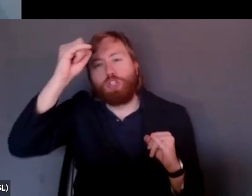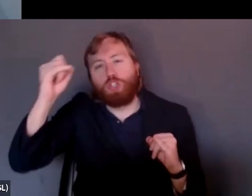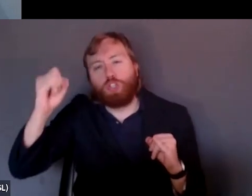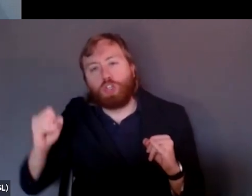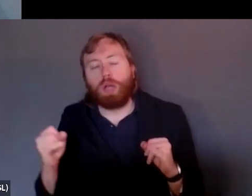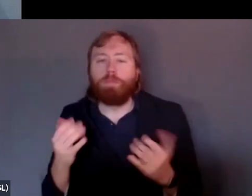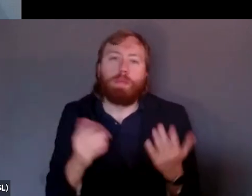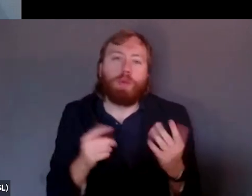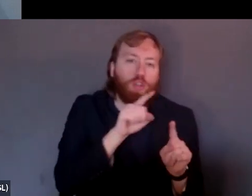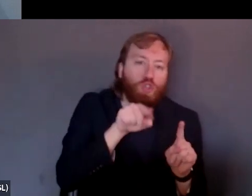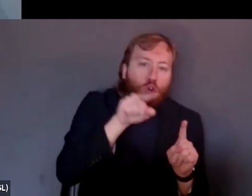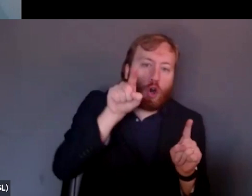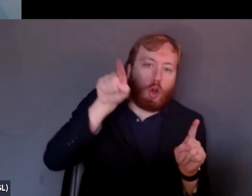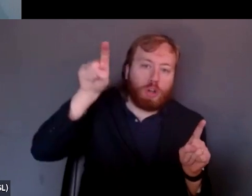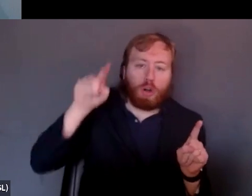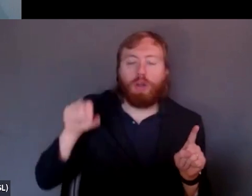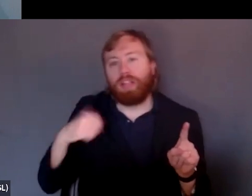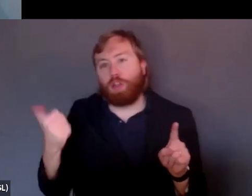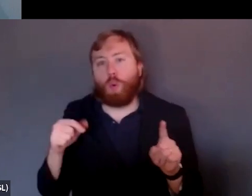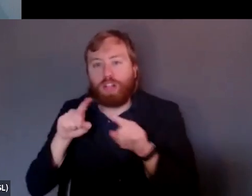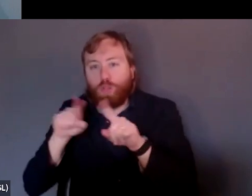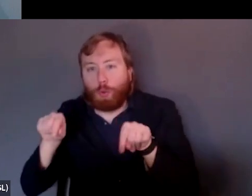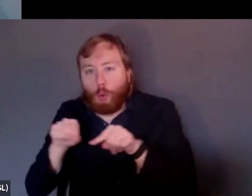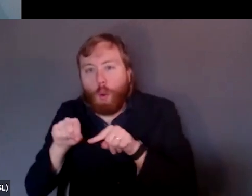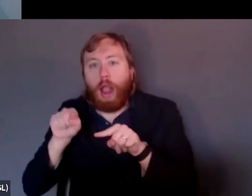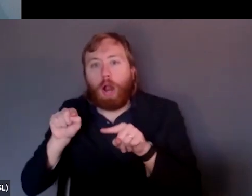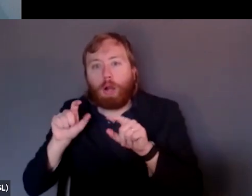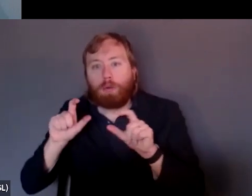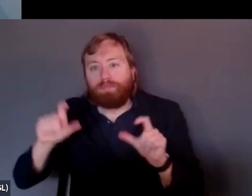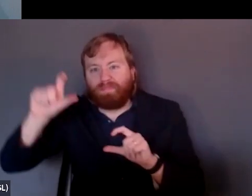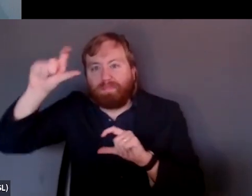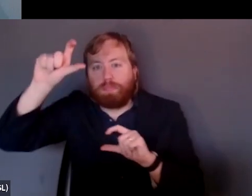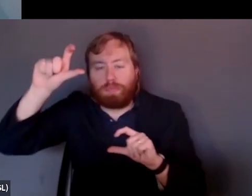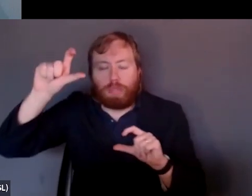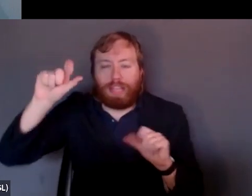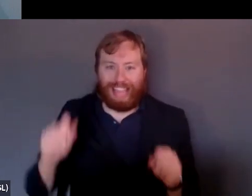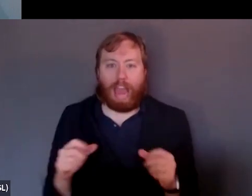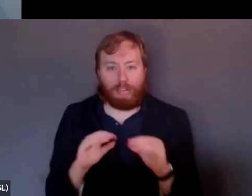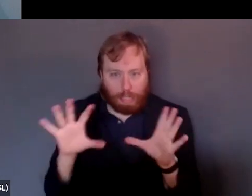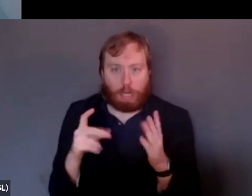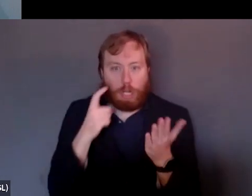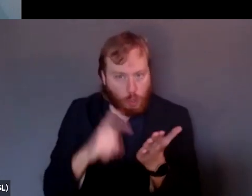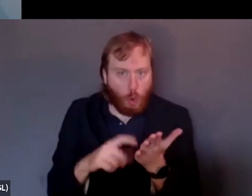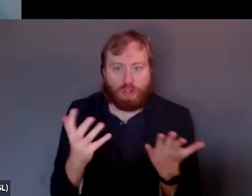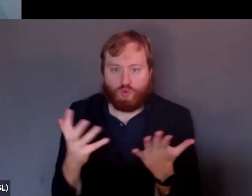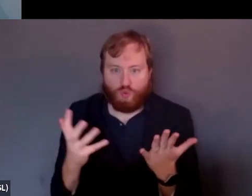and one that has squares for the stops, something like that, so that it's clear to be able to denote which one is which one.